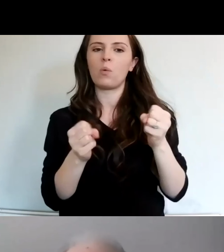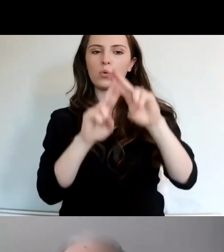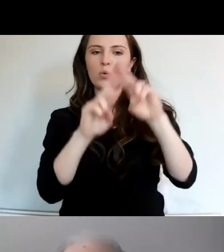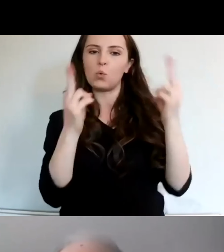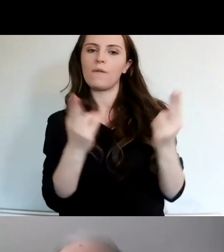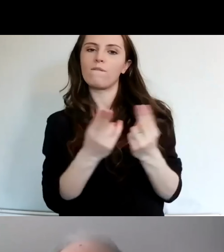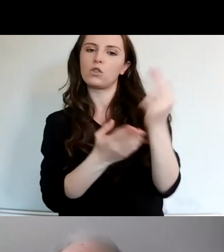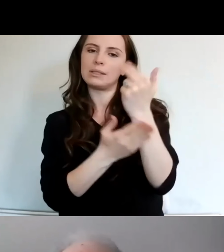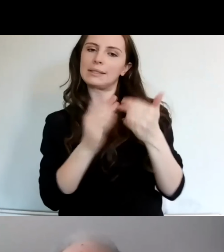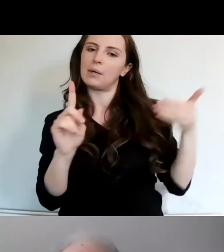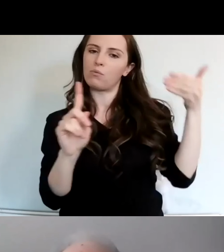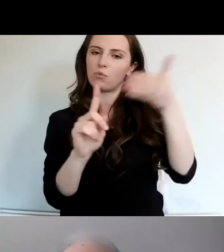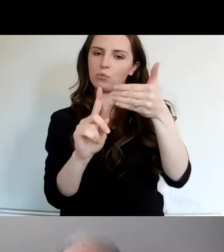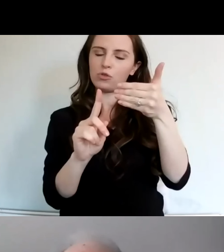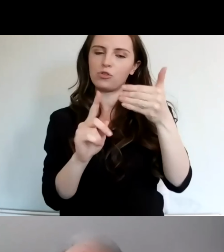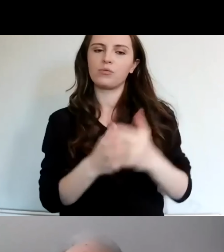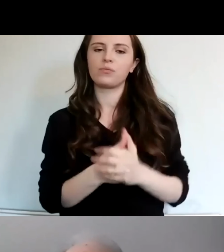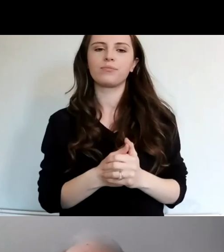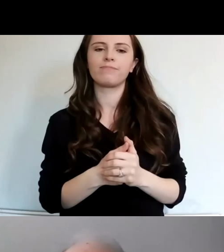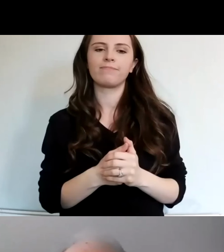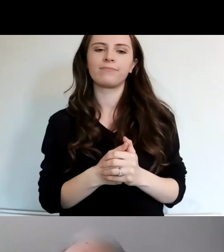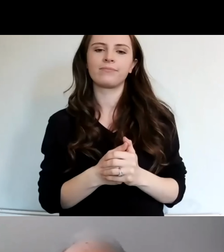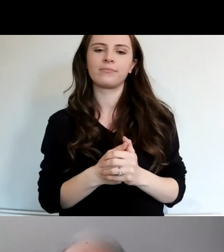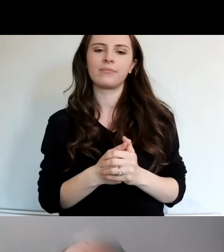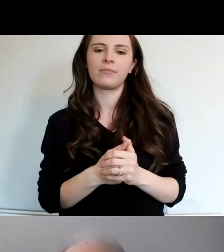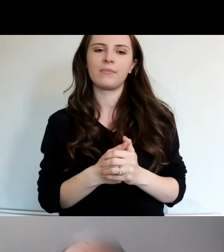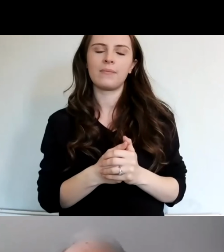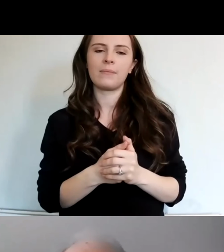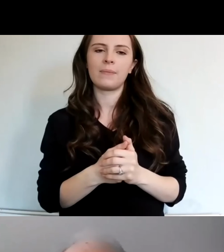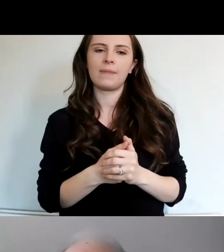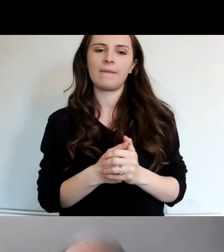The centre I've just given the title of our presentation "Inclusive Participation: Taking a Universal Design Approach"